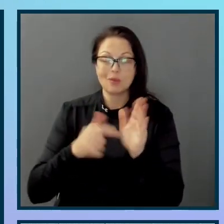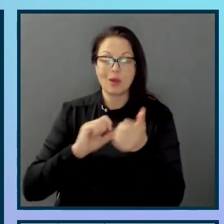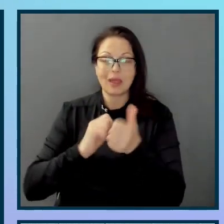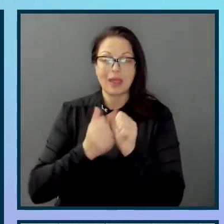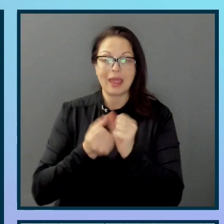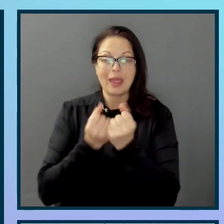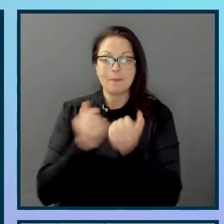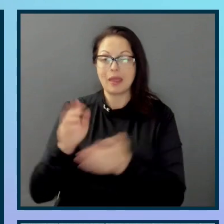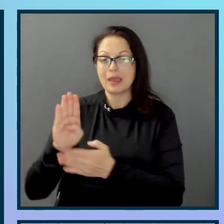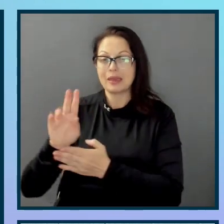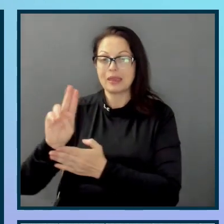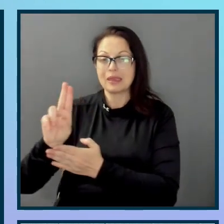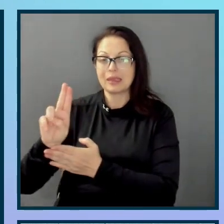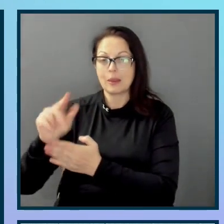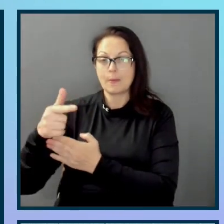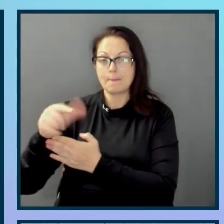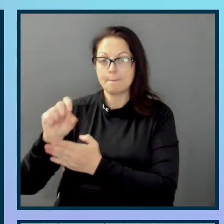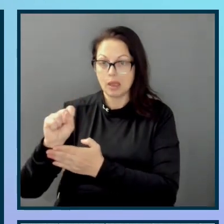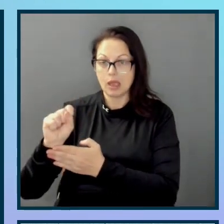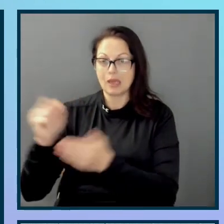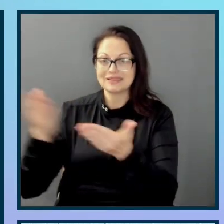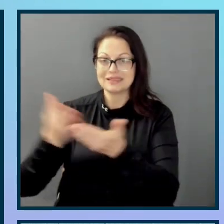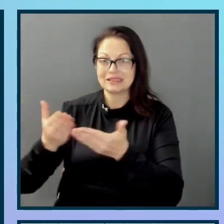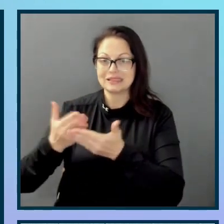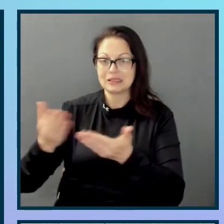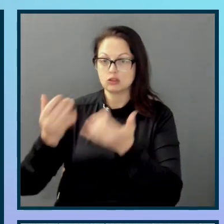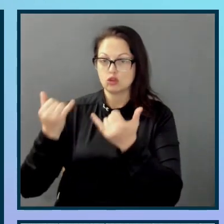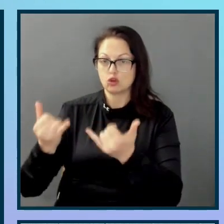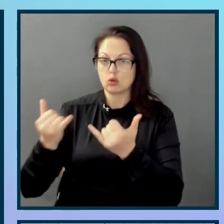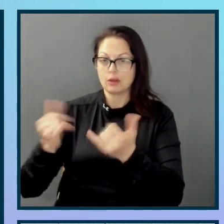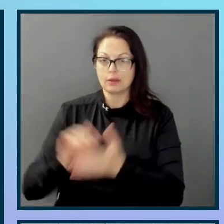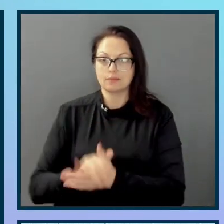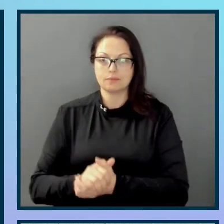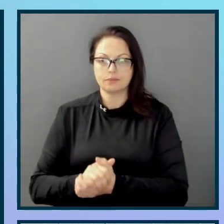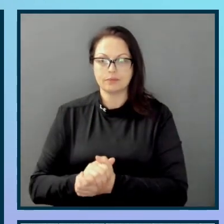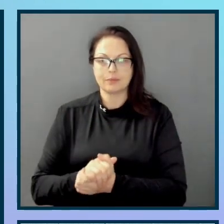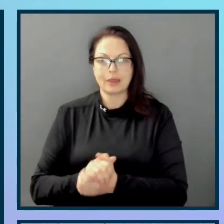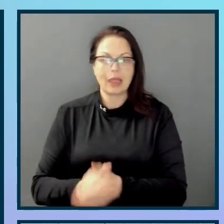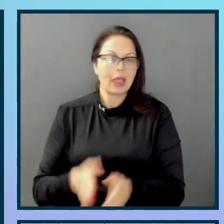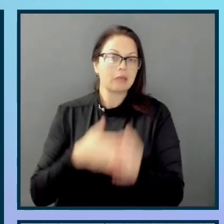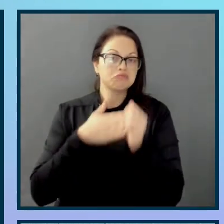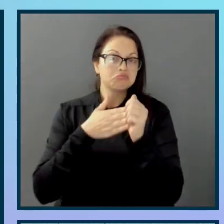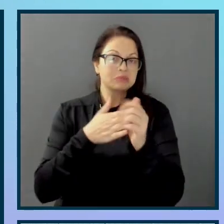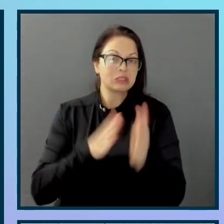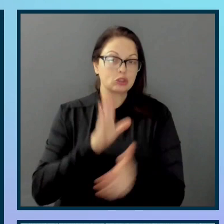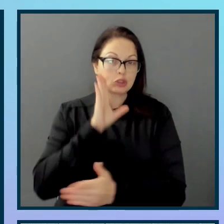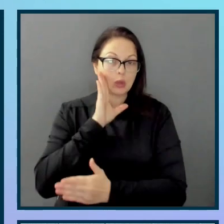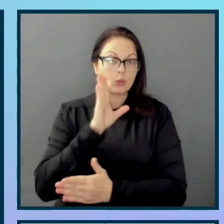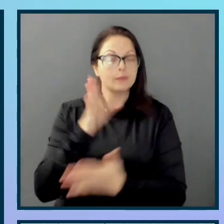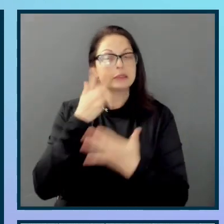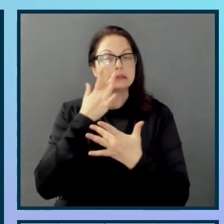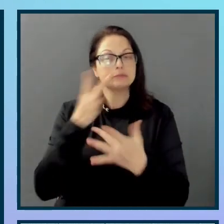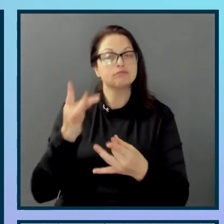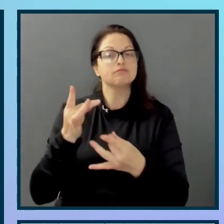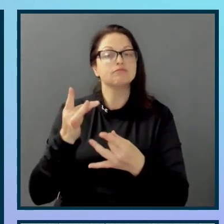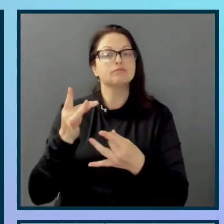to get resolved for that team. Leadership is probably gonna be really interested in how long accessibility issues are staying out there.